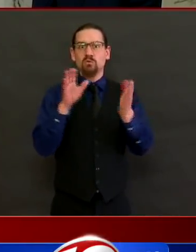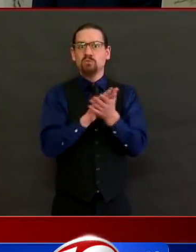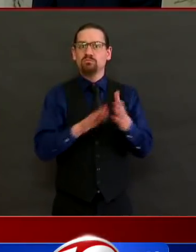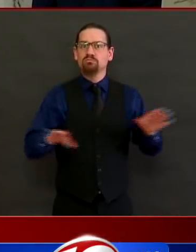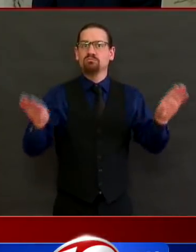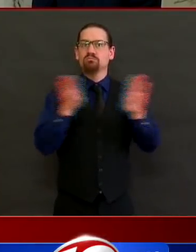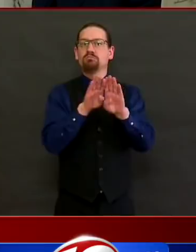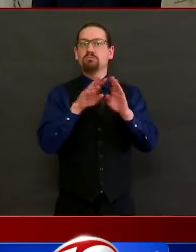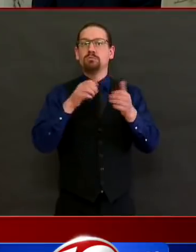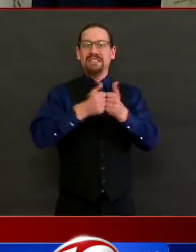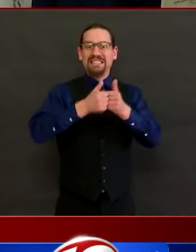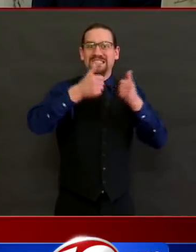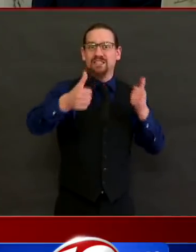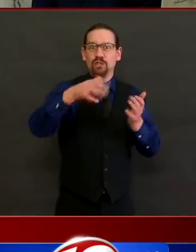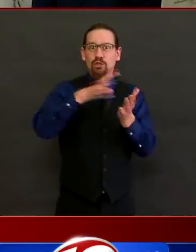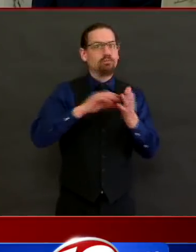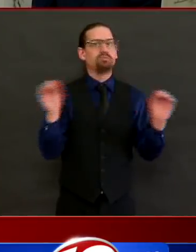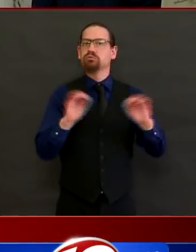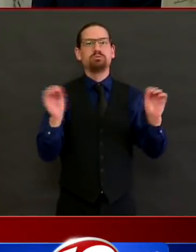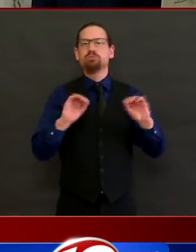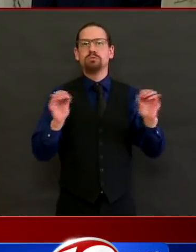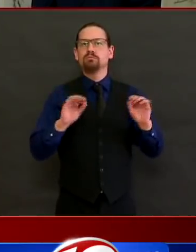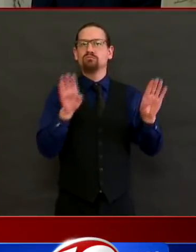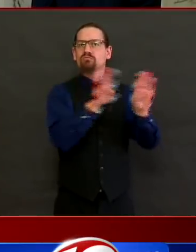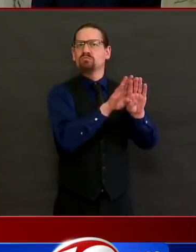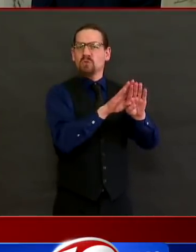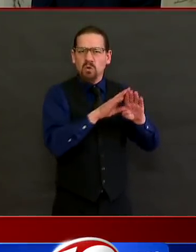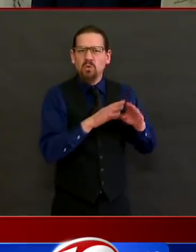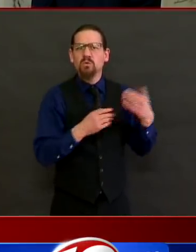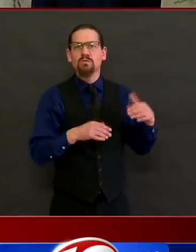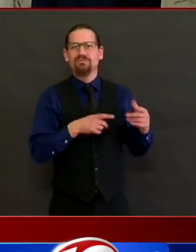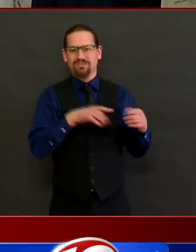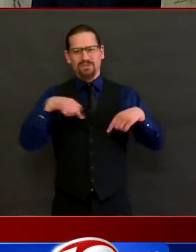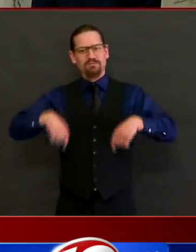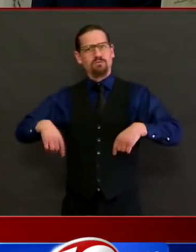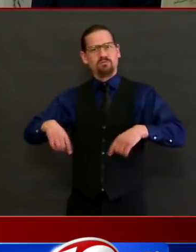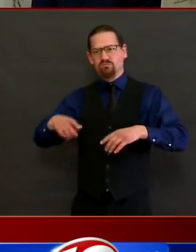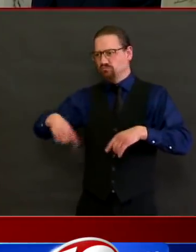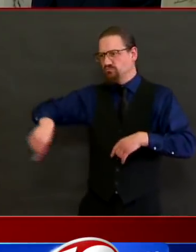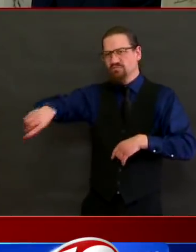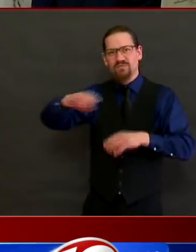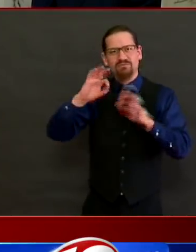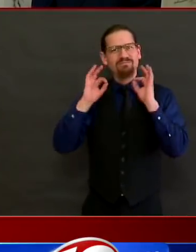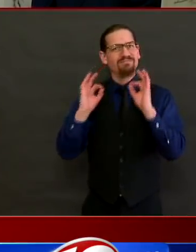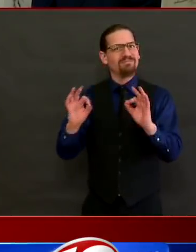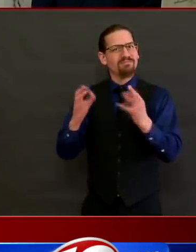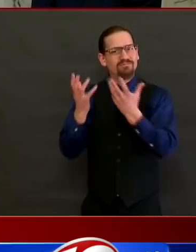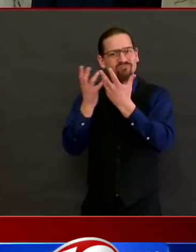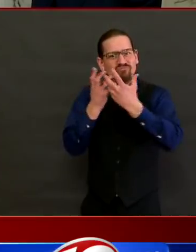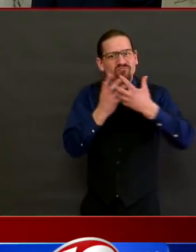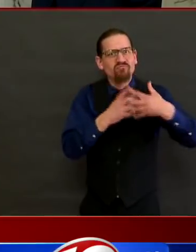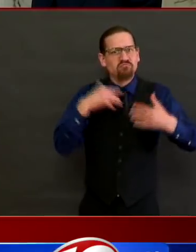YOU ARE DOING IT. YOU ARE DOING A HECK OF A GOOD JOB. I AM INCREDIBLY PROUD OF YOU. YOU DESERVE MORE GUIDANCE.